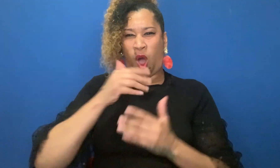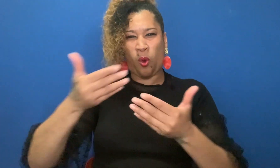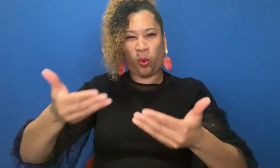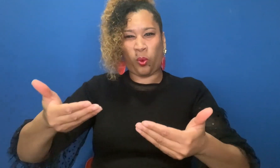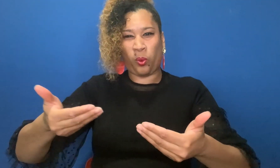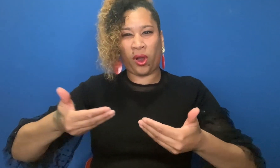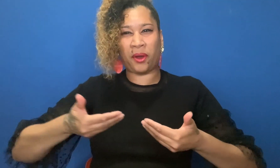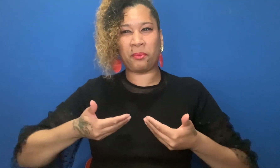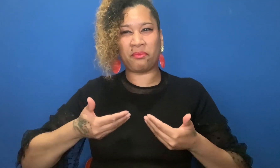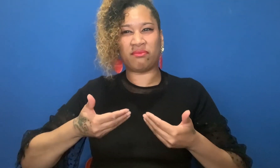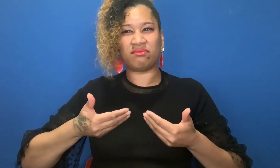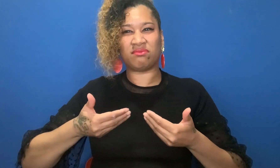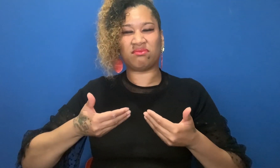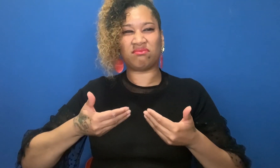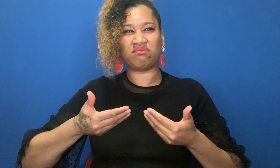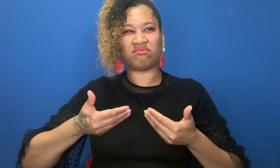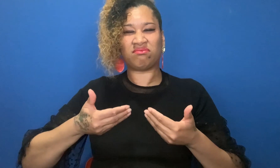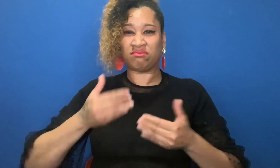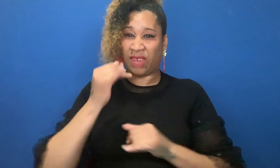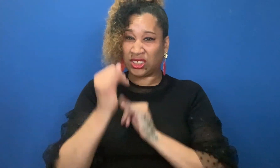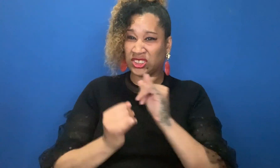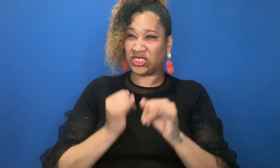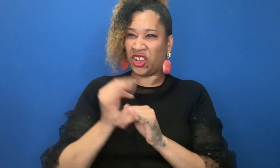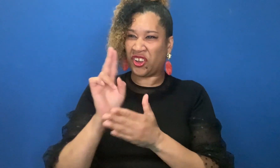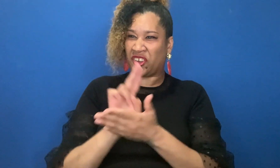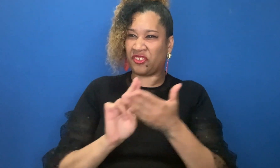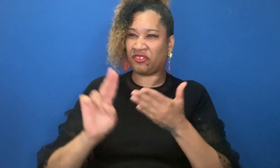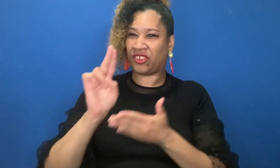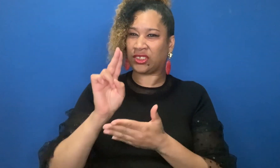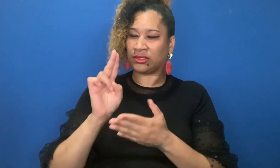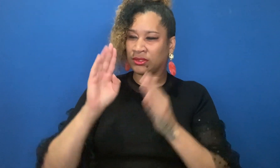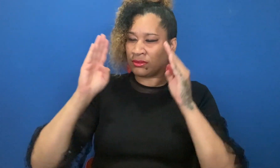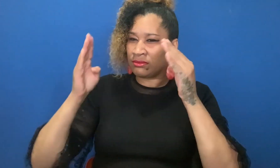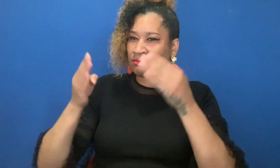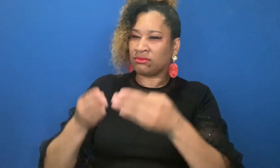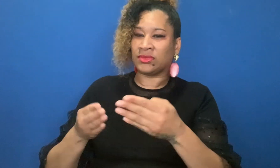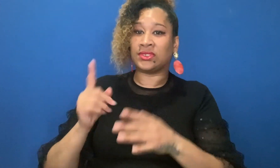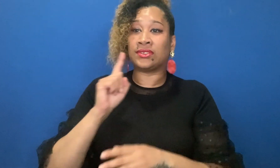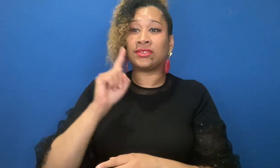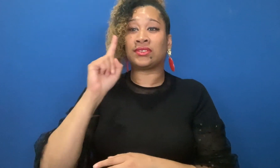It feels unwelcoming. An international university that focuses